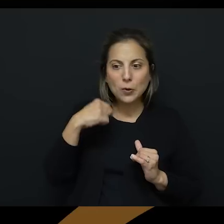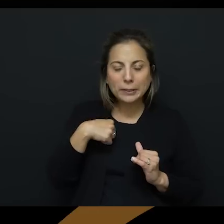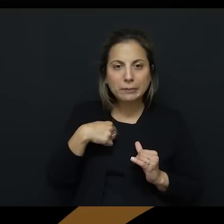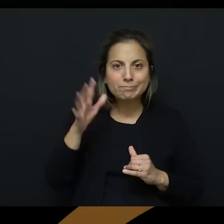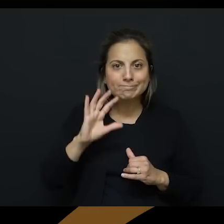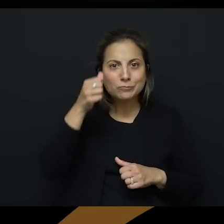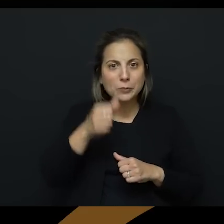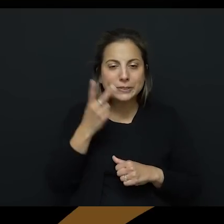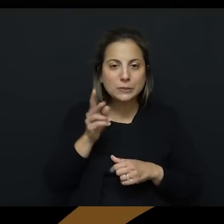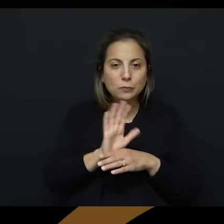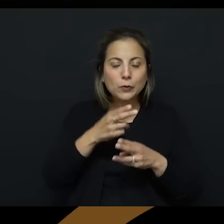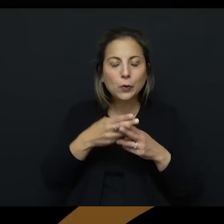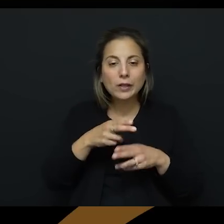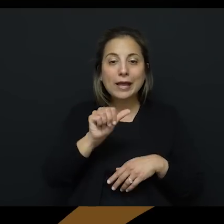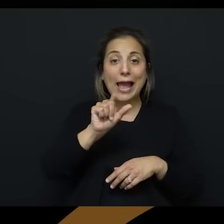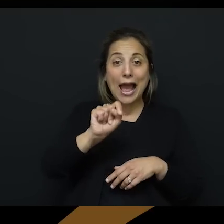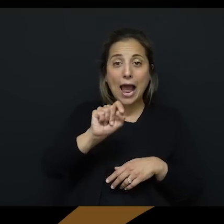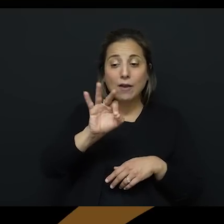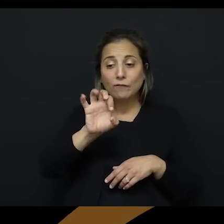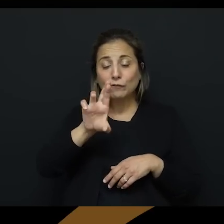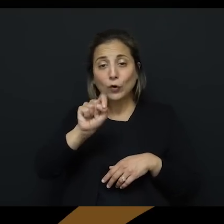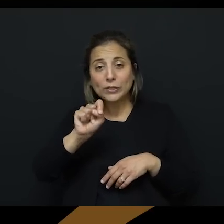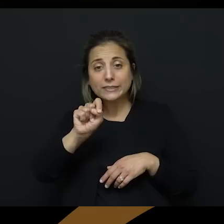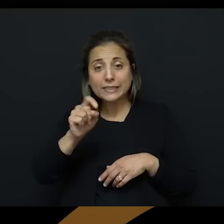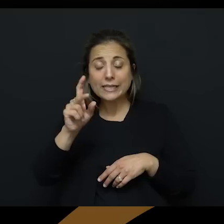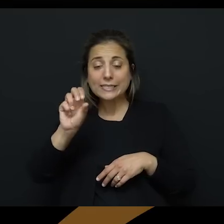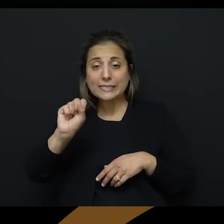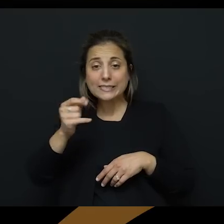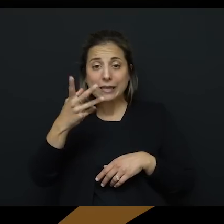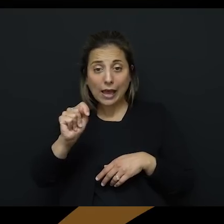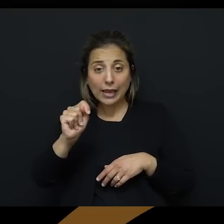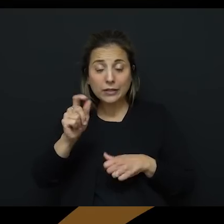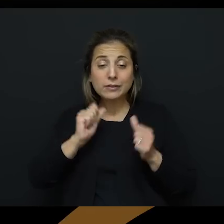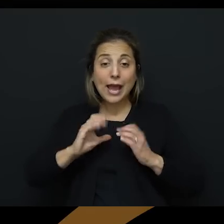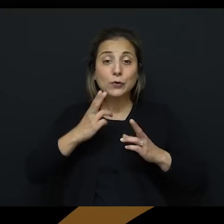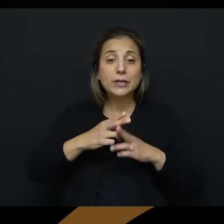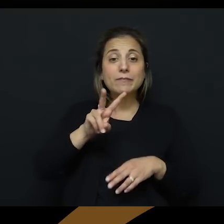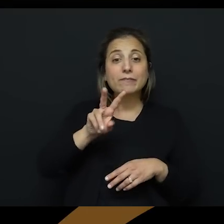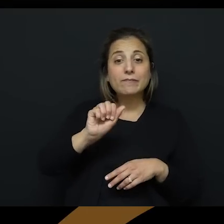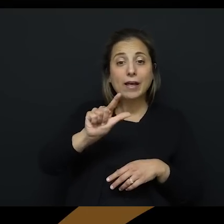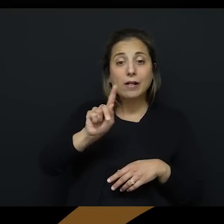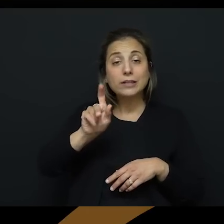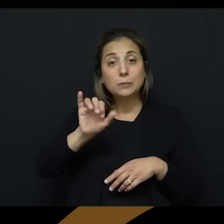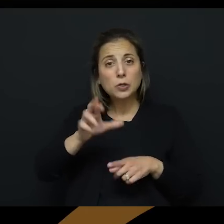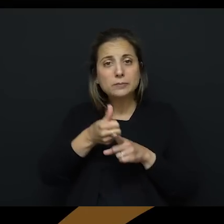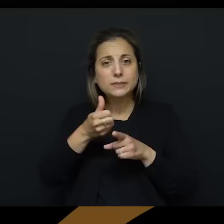a film like “At First Sight” that starred Val Kilmer, where he was a massage therapist. And also